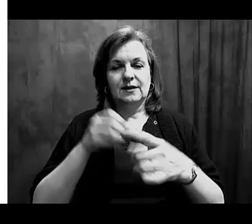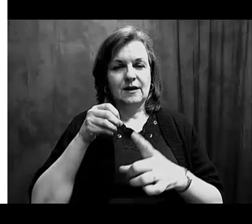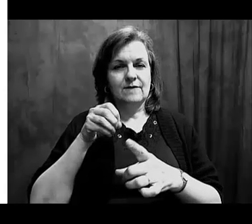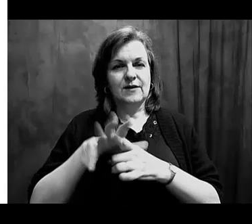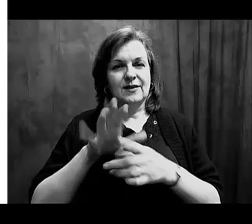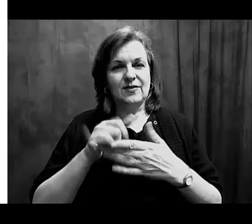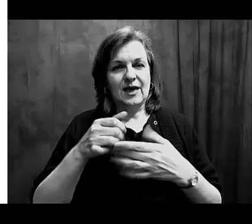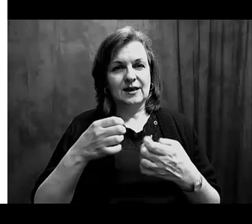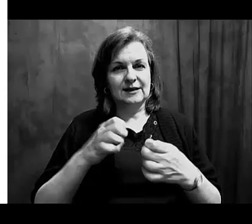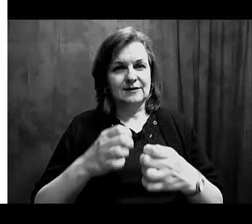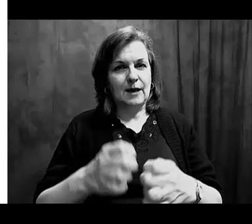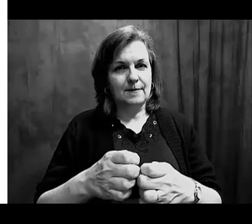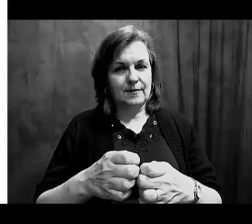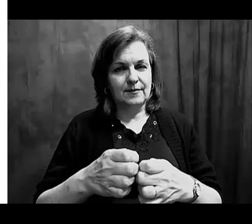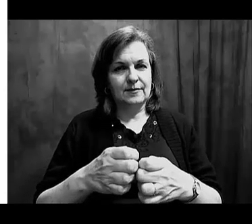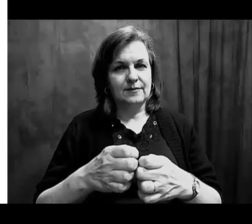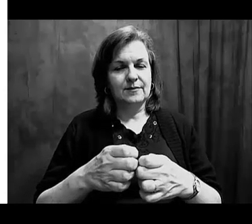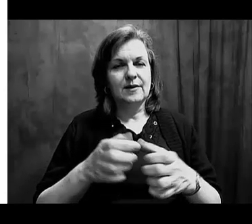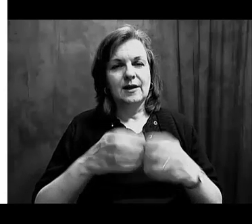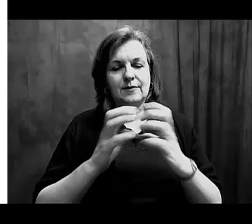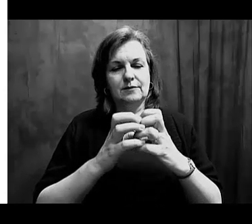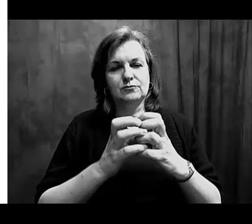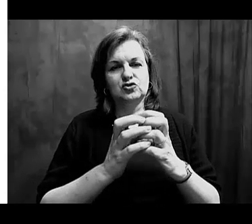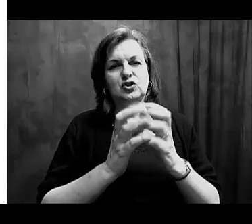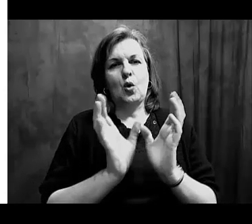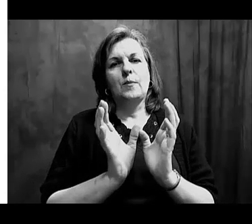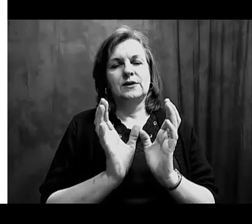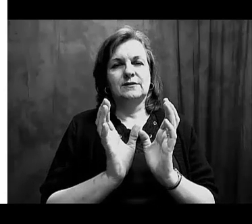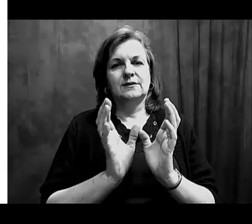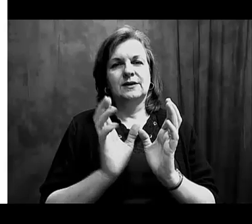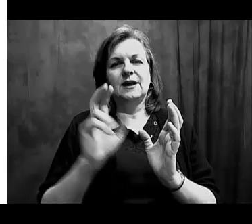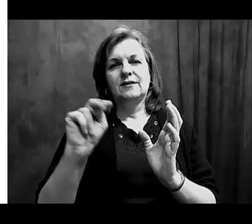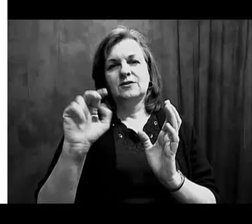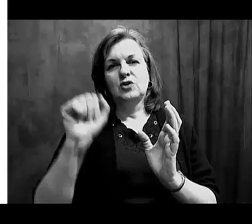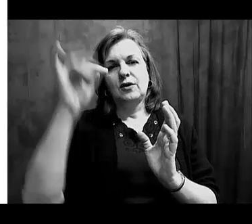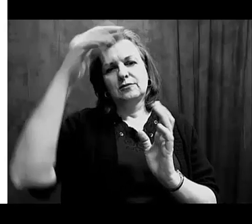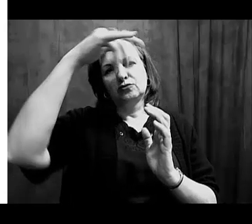this facilitated diffusion channel it opens the channel